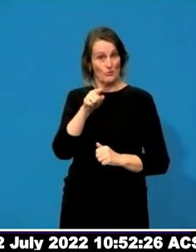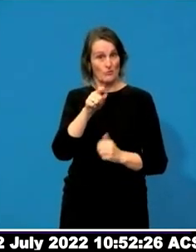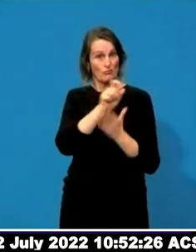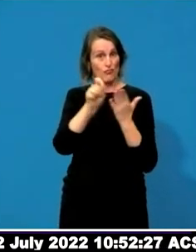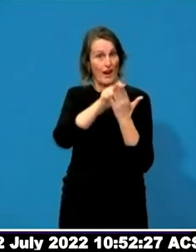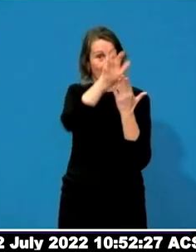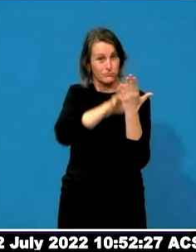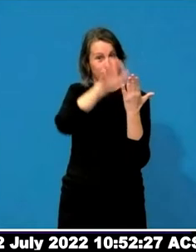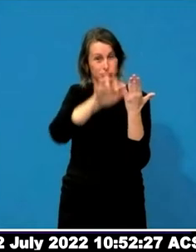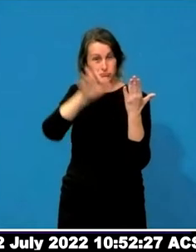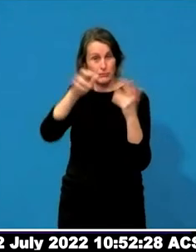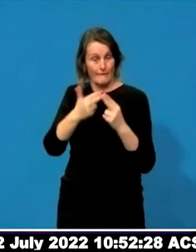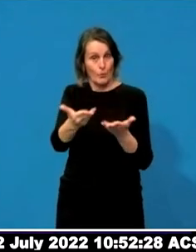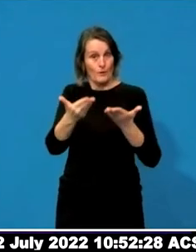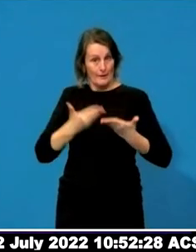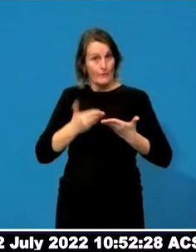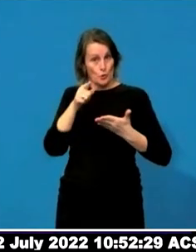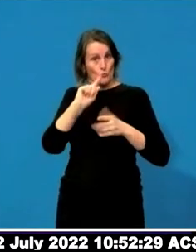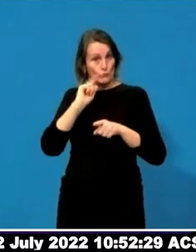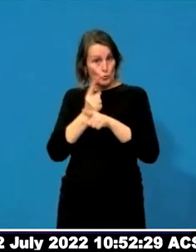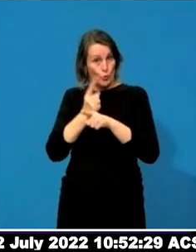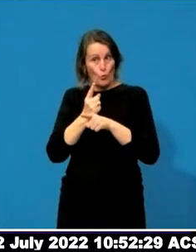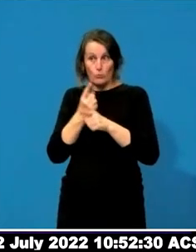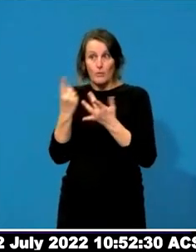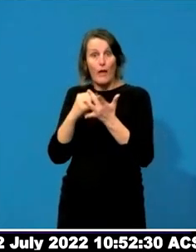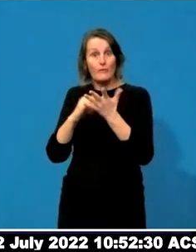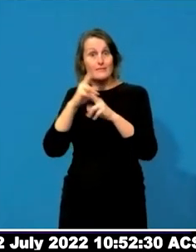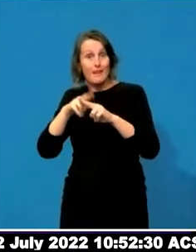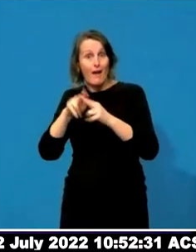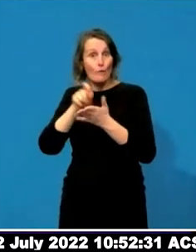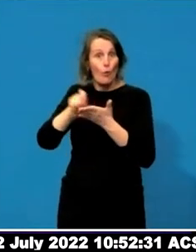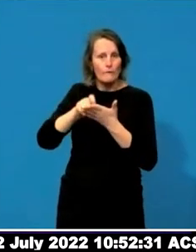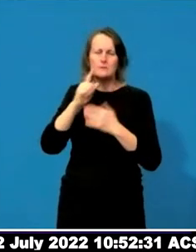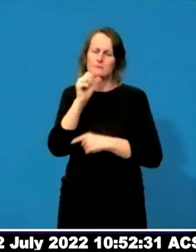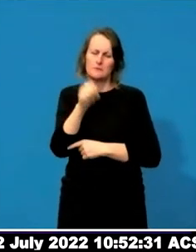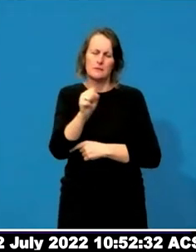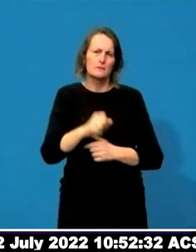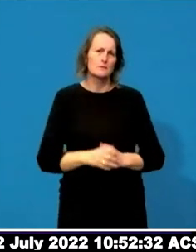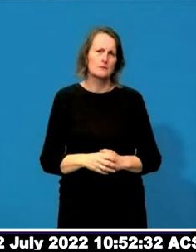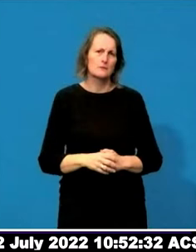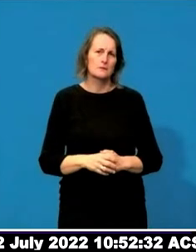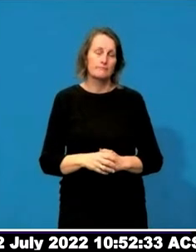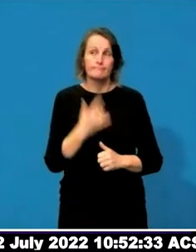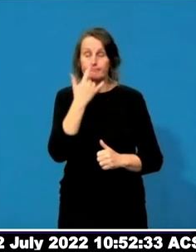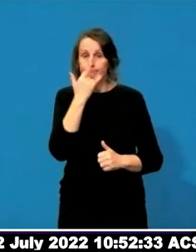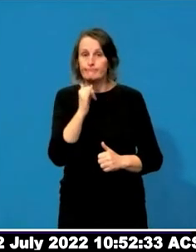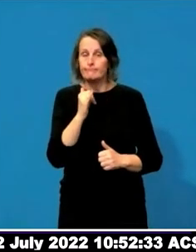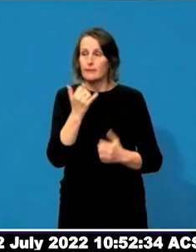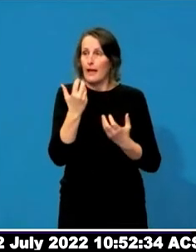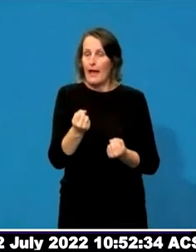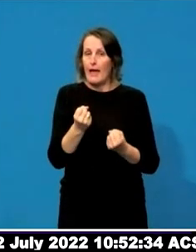And, unfortunately, situations where our usual processes